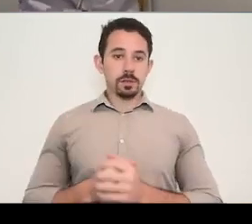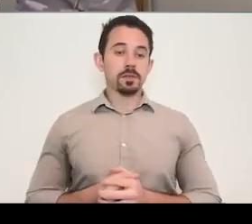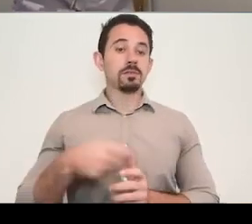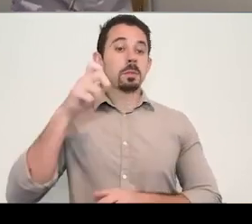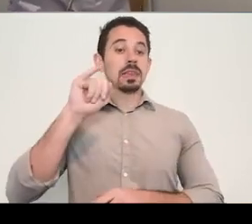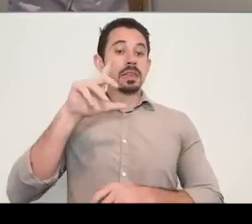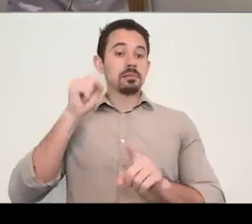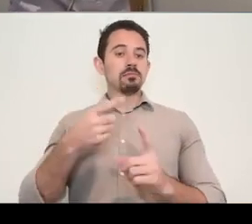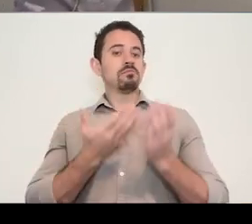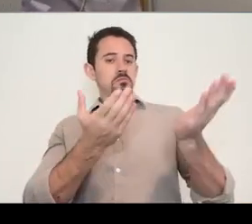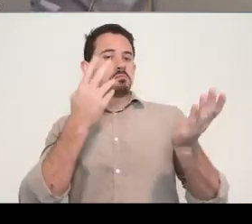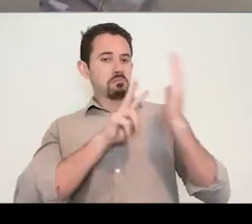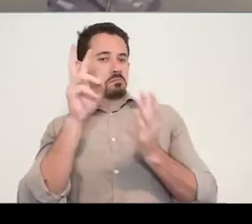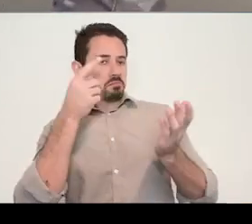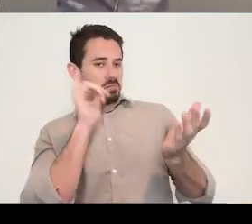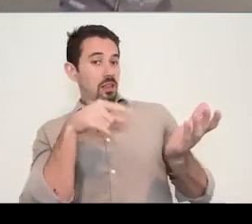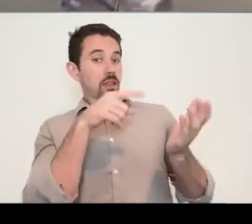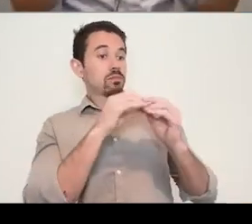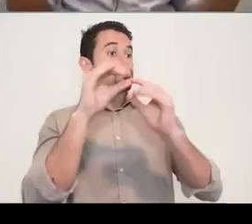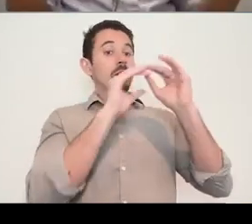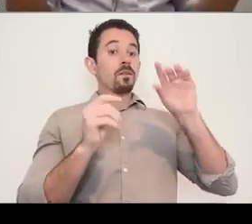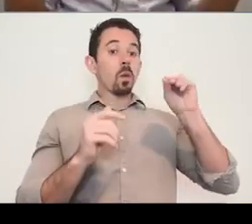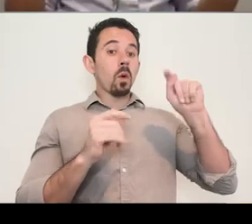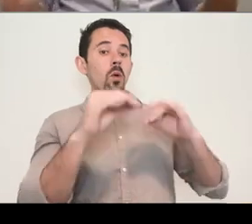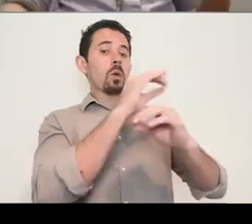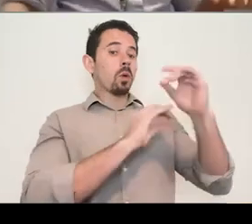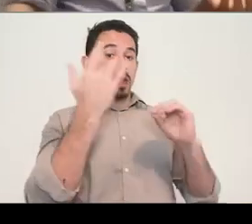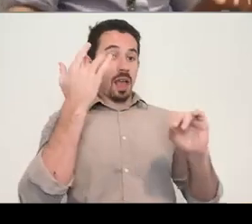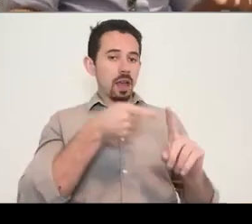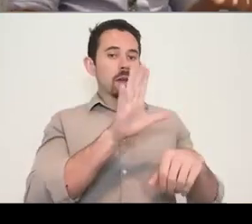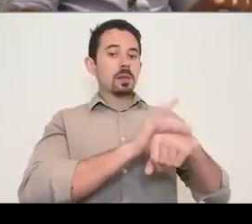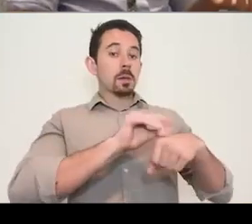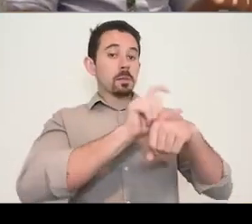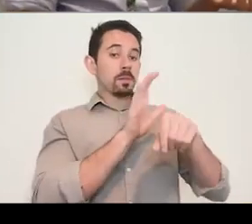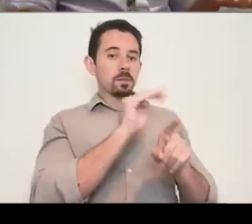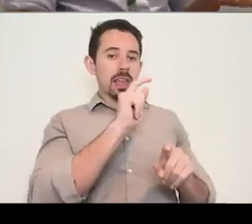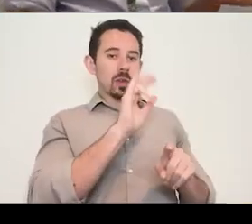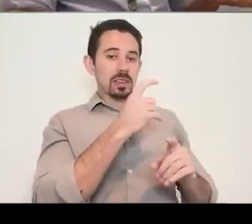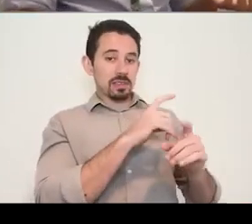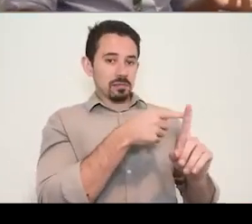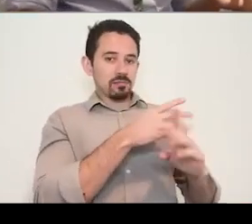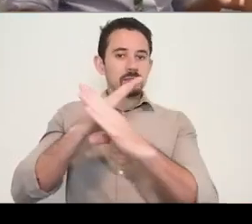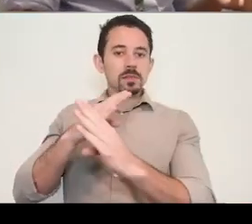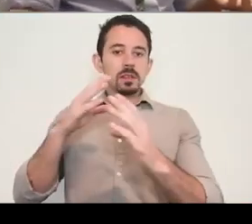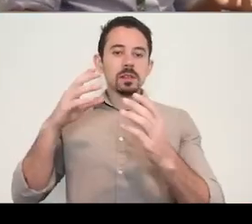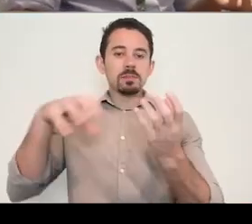media and by trapping of gas accumulated through metabolic processing. PA14 formed